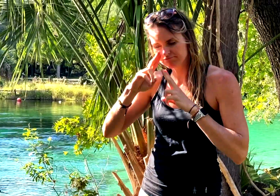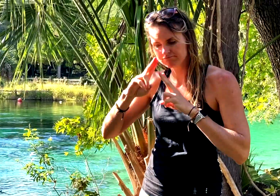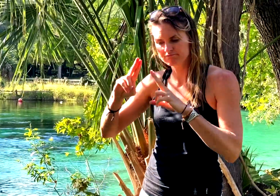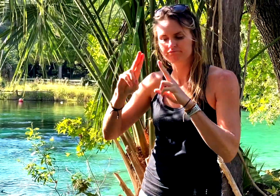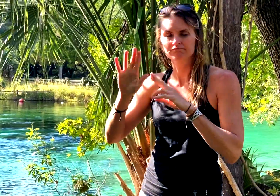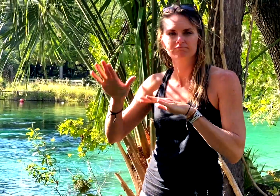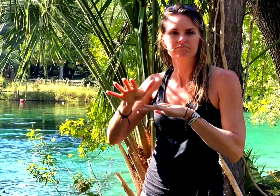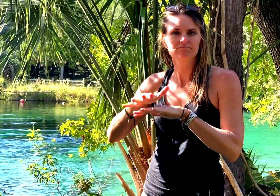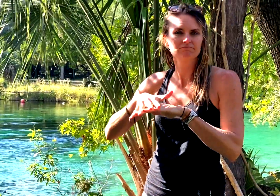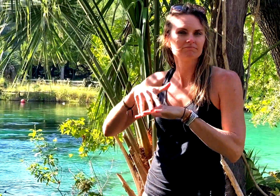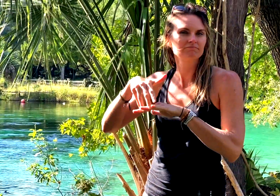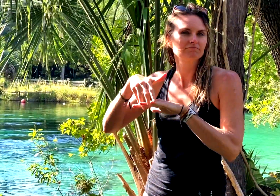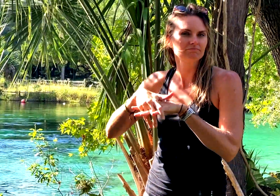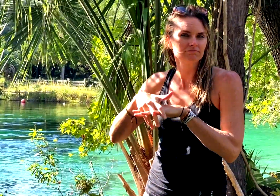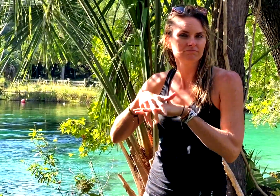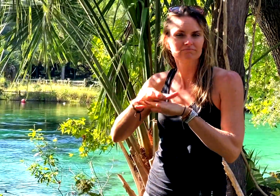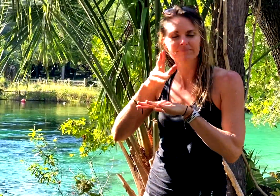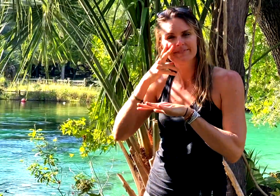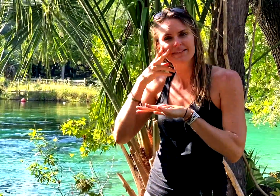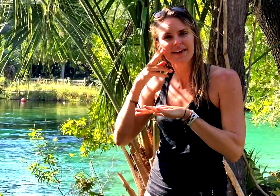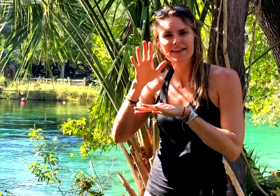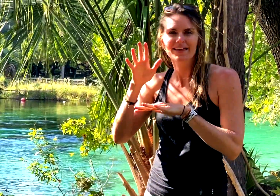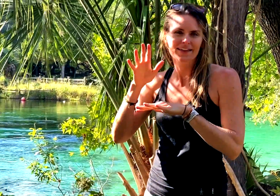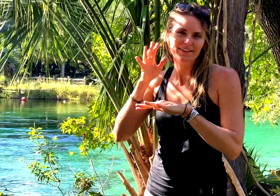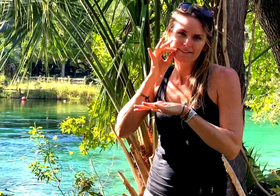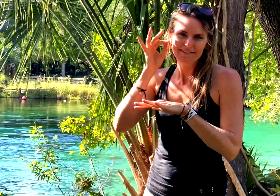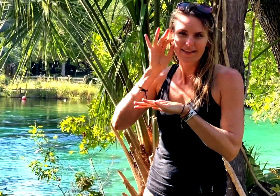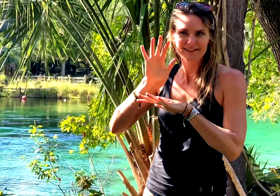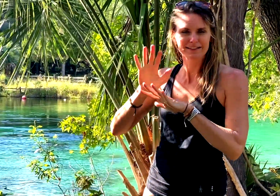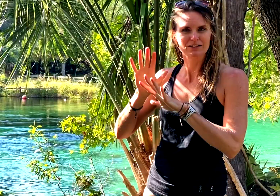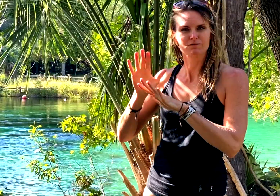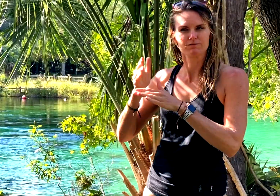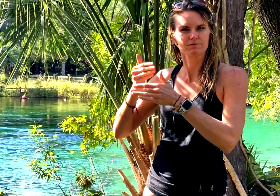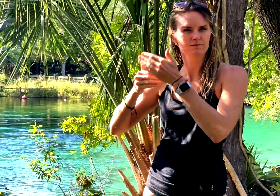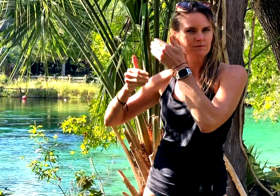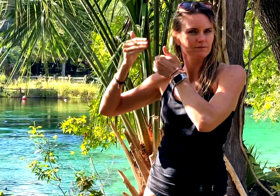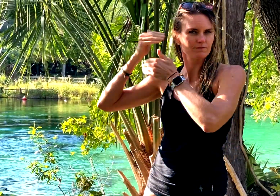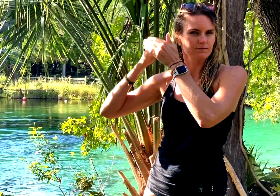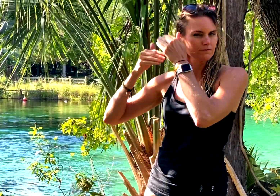for Indigenous, tribal people and their ancestors.